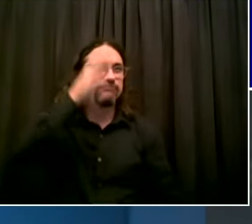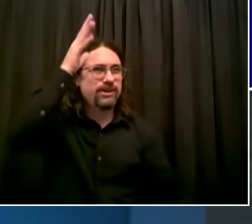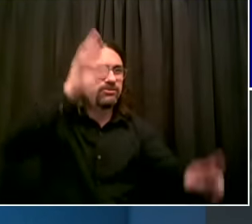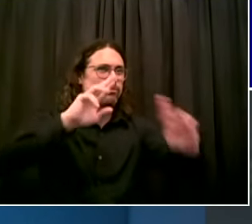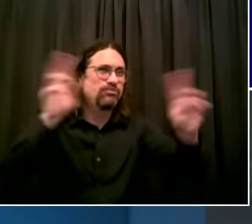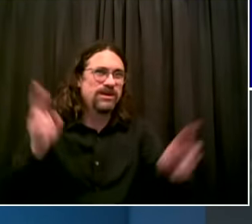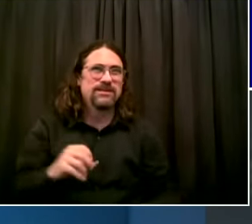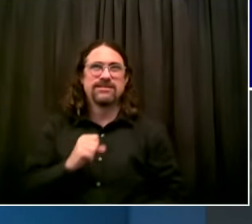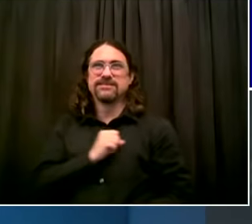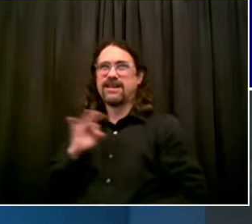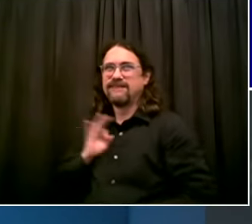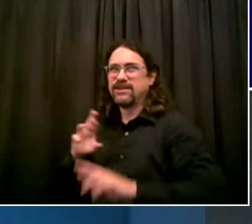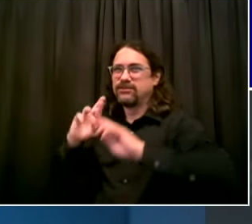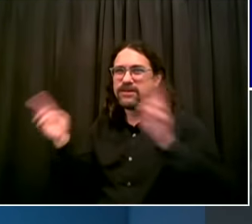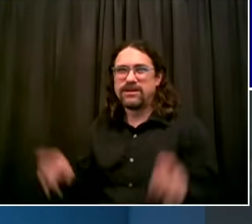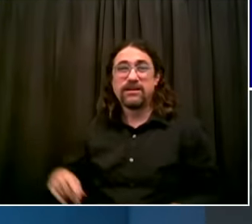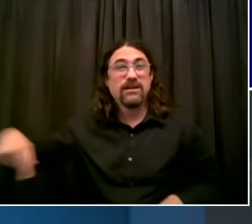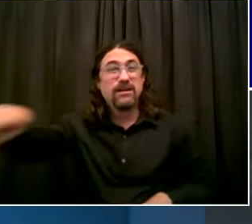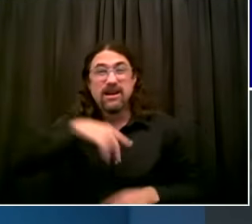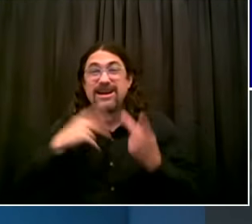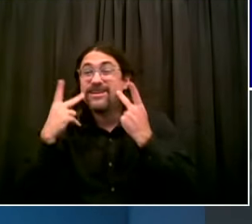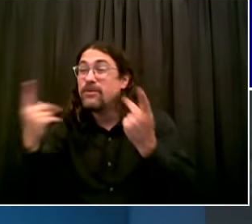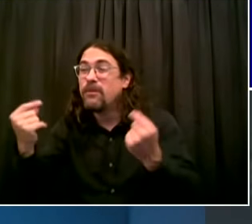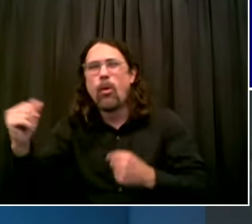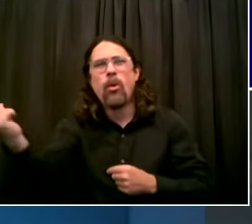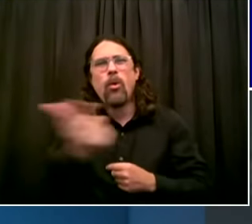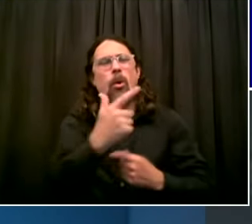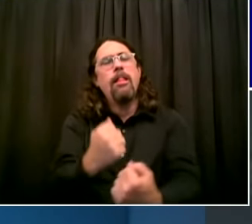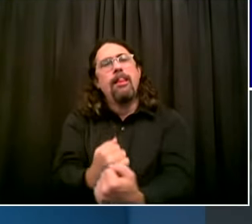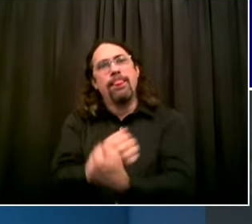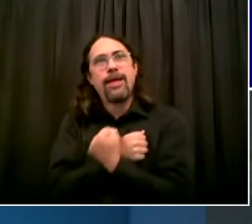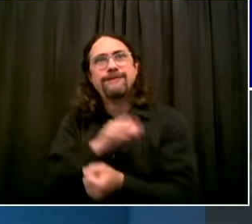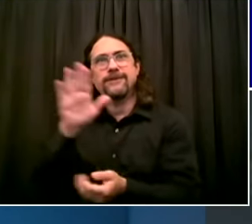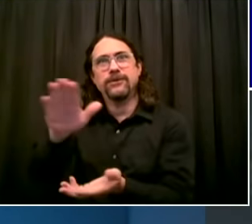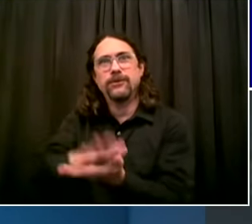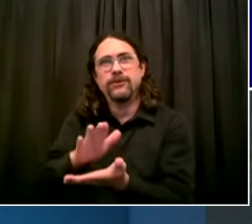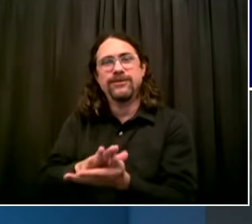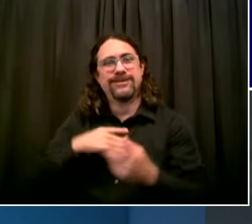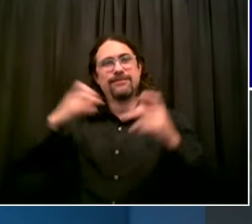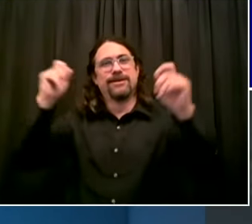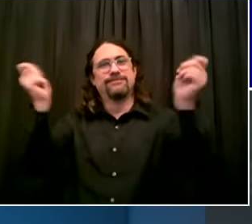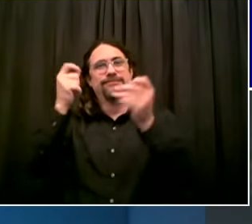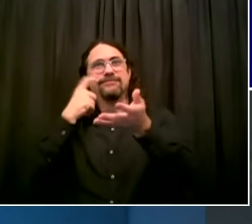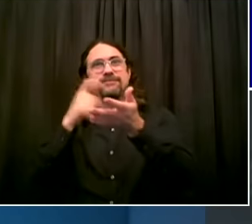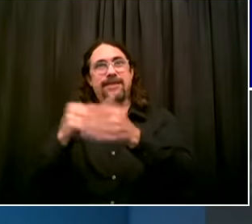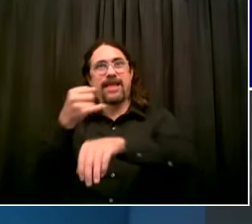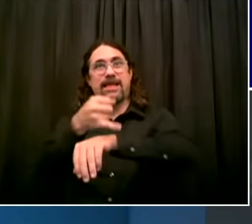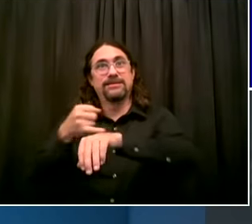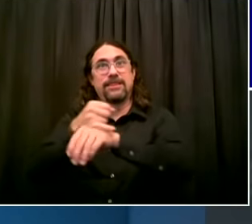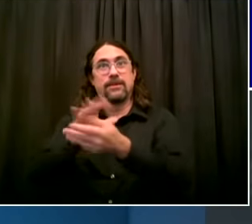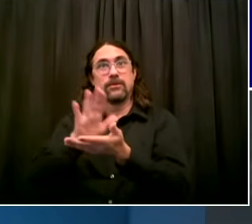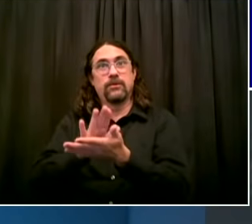WE DO, WE HAVE TO FOCUS ON HEALTH AND SAFETY. SO TODAY IS A CRUCIAL DAY N I THE HISTORY OF